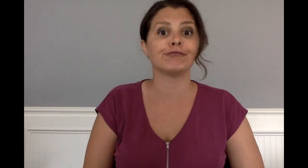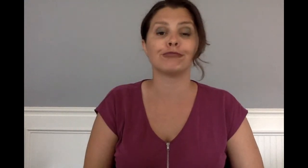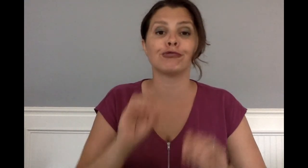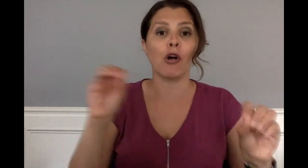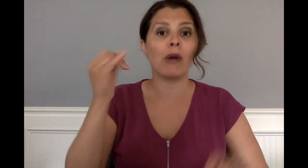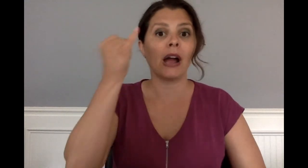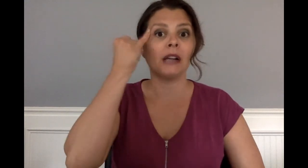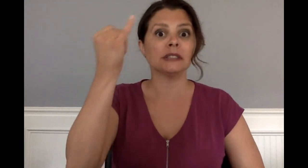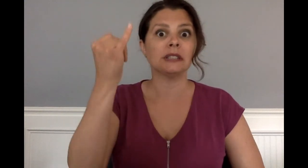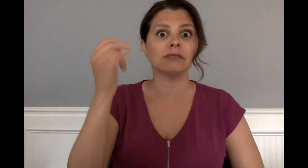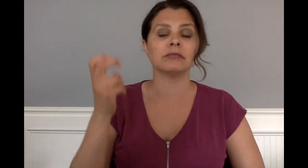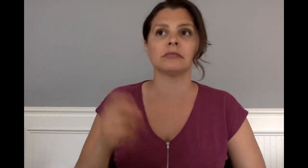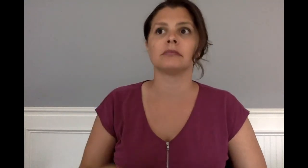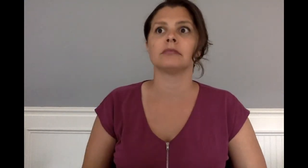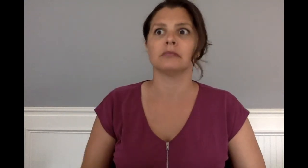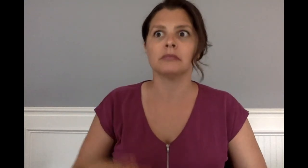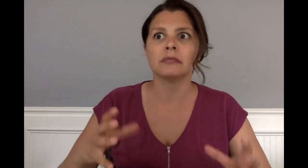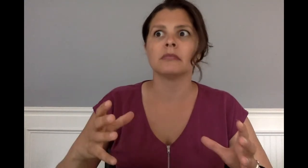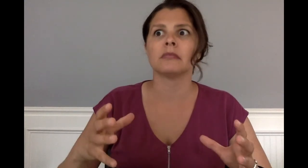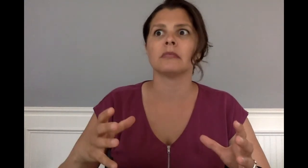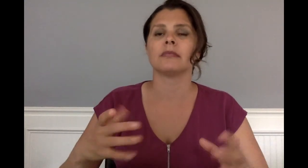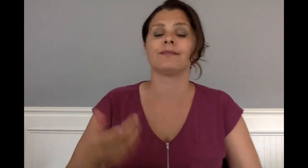“No idea.”